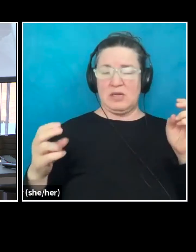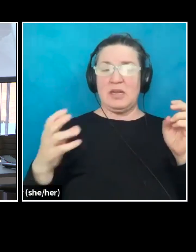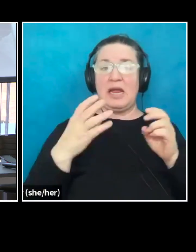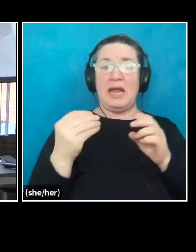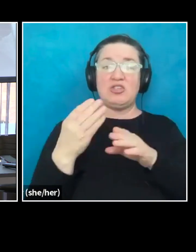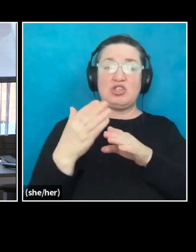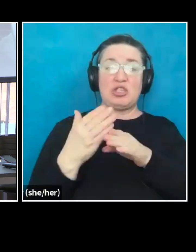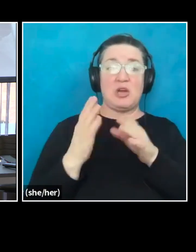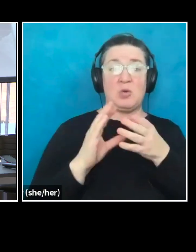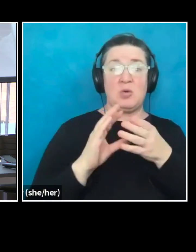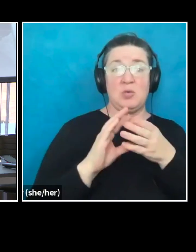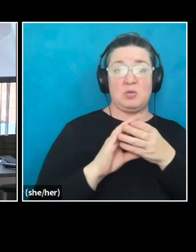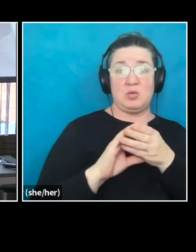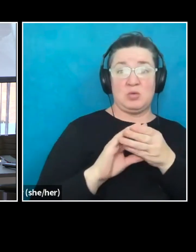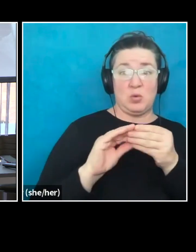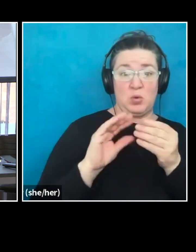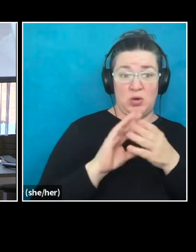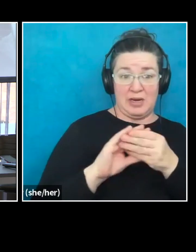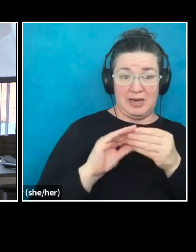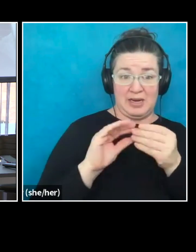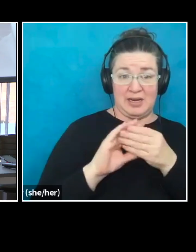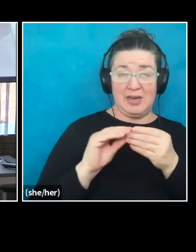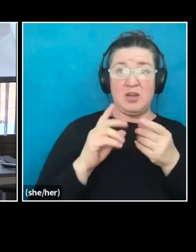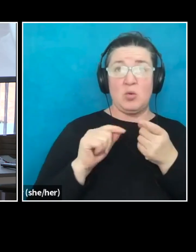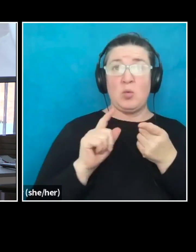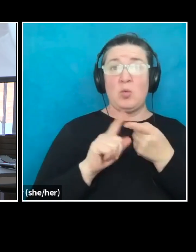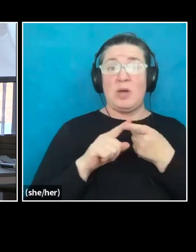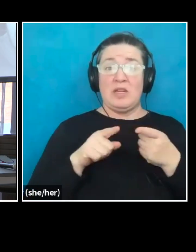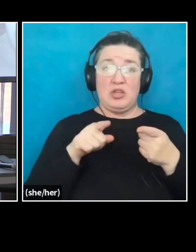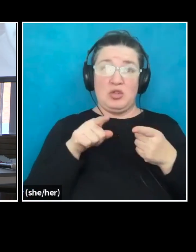you can be someone who normally drives places and you know, but I'm sure we've all had experiences